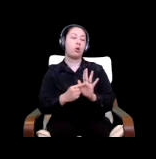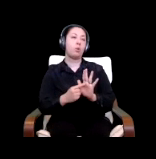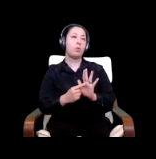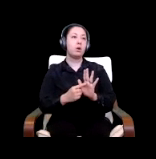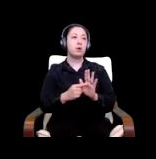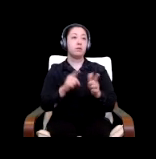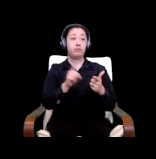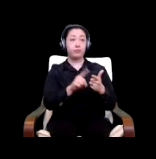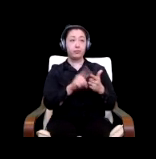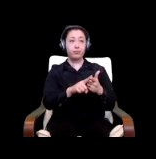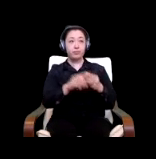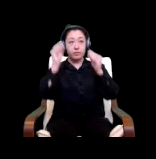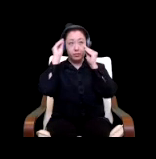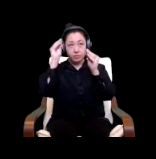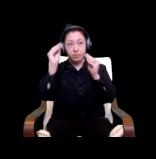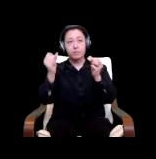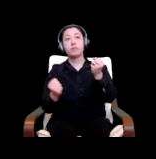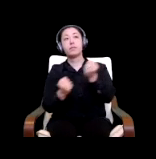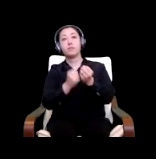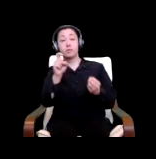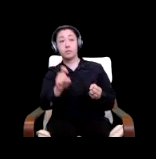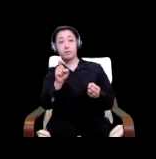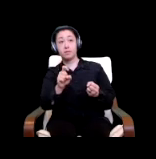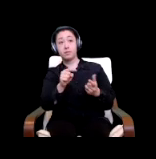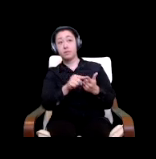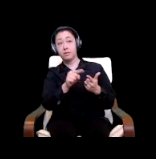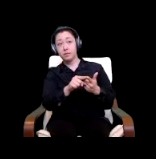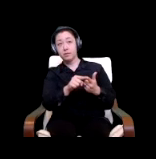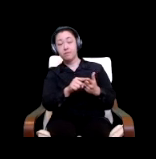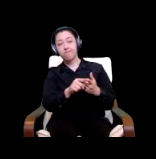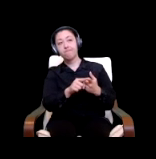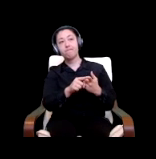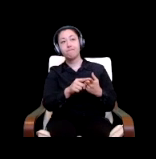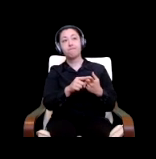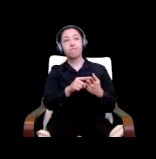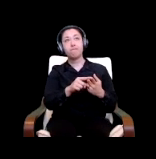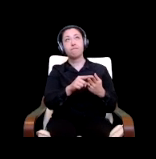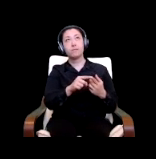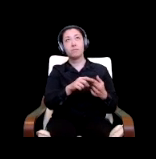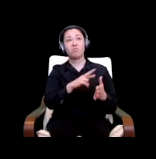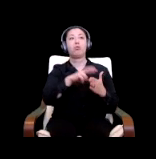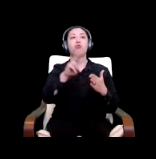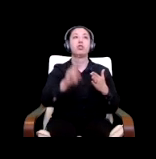Educational or support needs are the needs that result from the specific characteristics